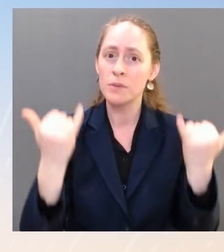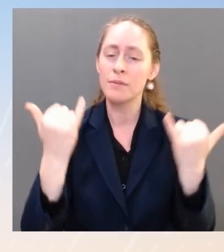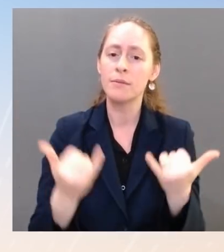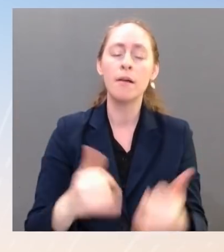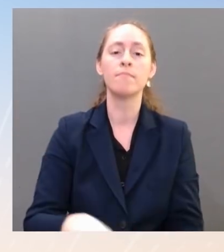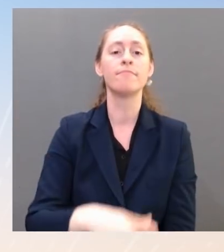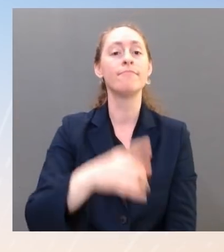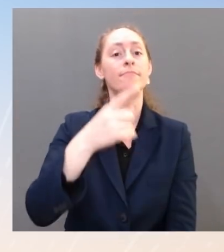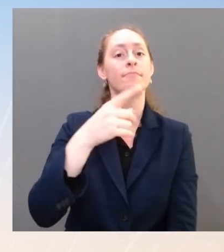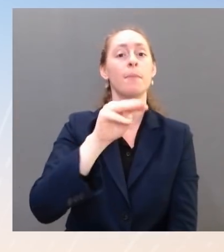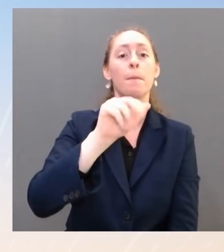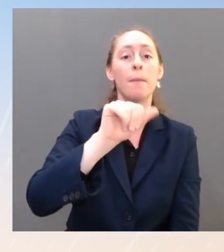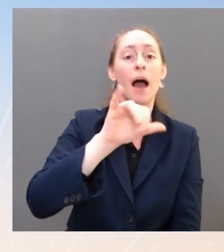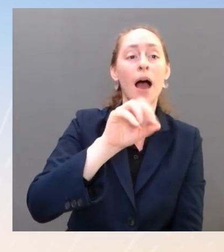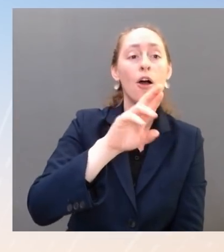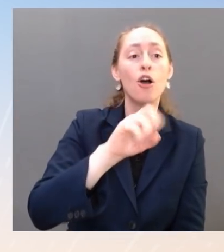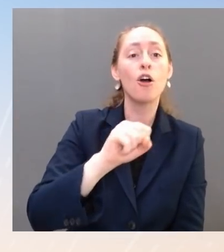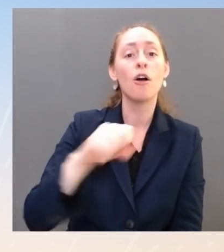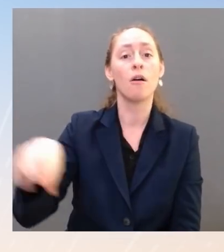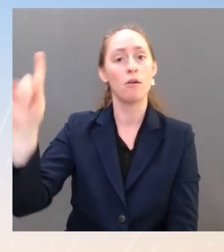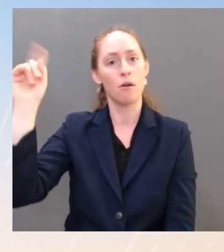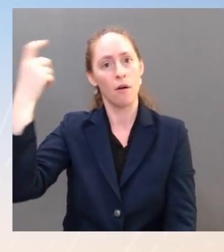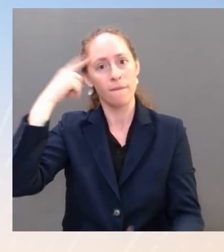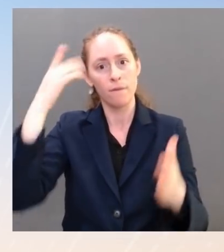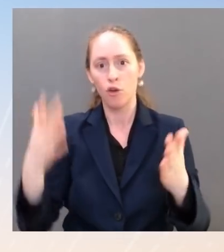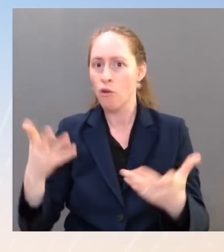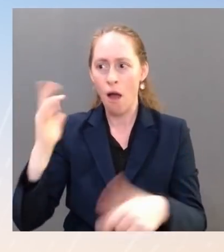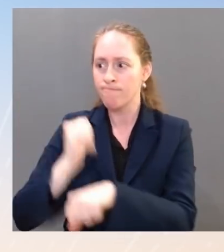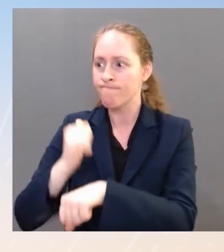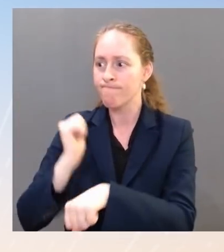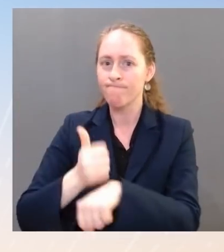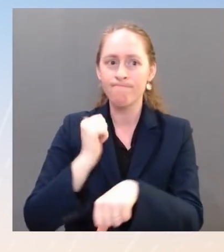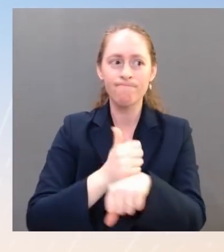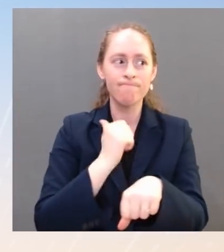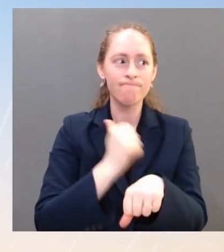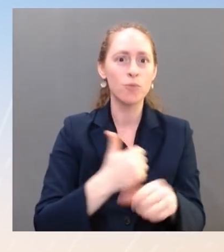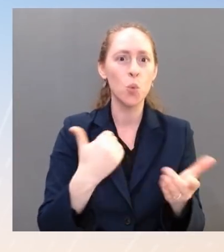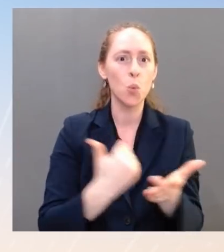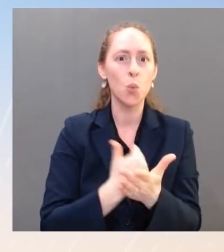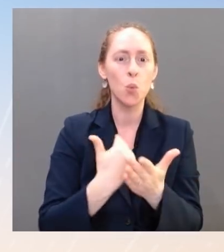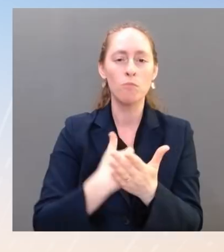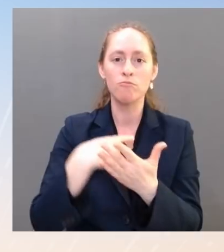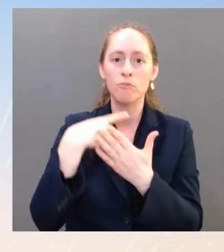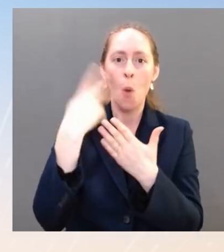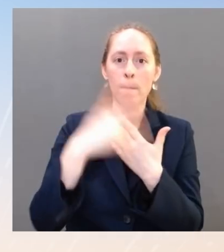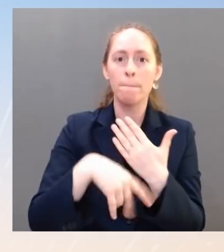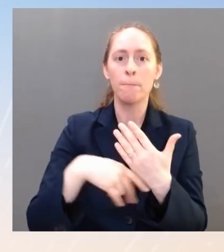which is one of the reasons why, on behalf of the president, we've asked each day to to appoint an infrastructure coordinator,